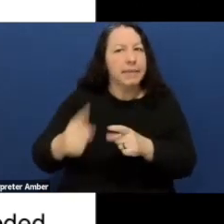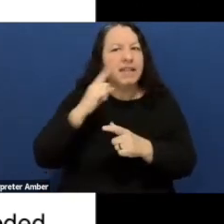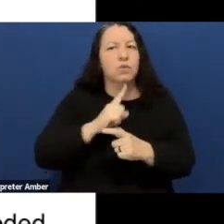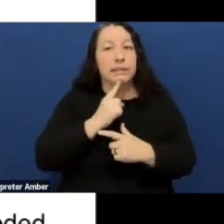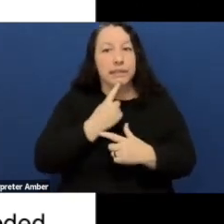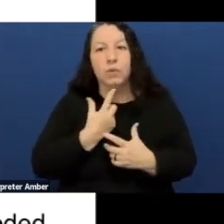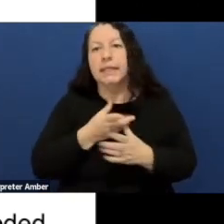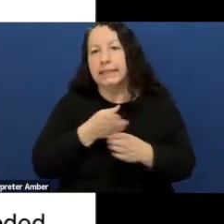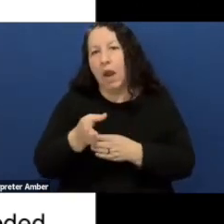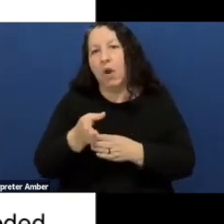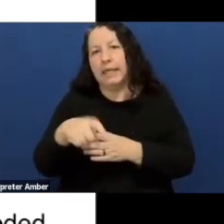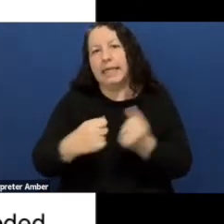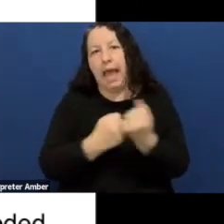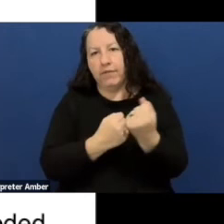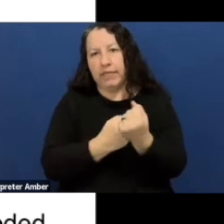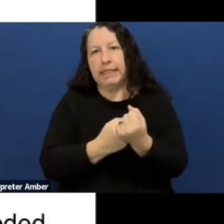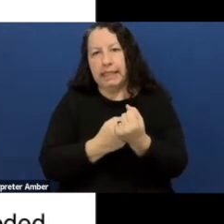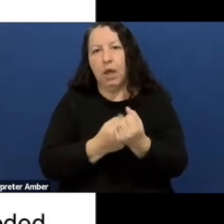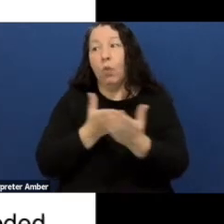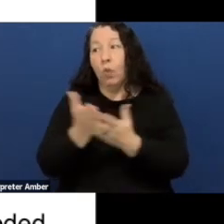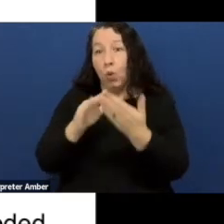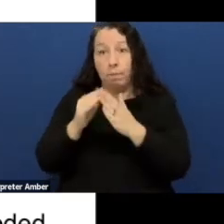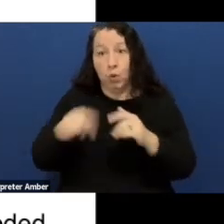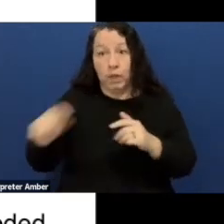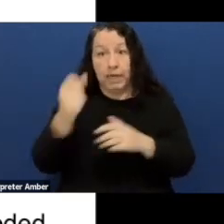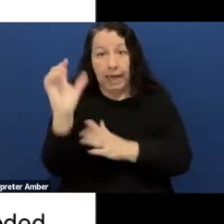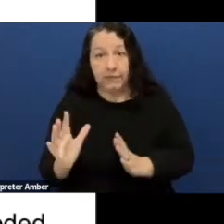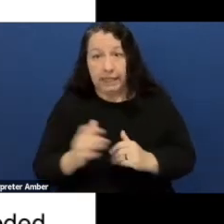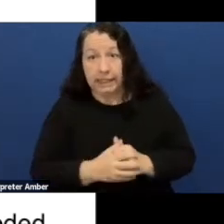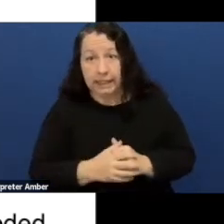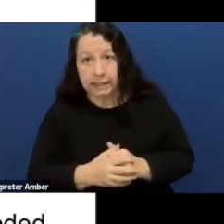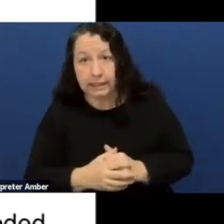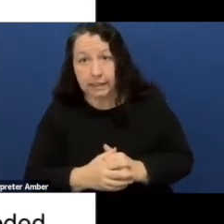on Long COVID. And there has not been a lot of investment in this yet. And so I think